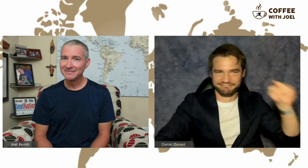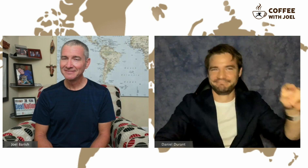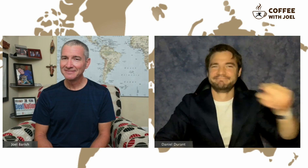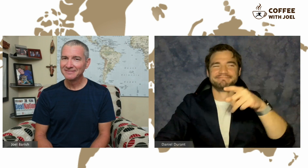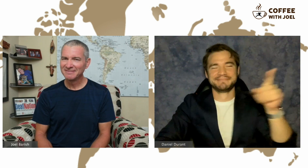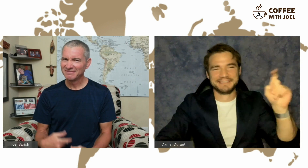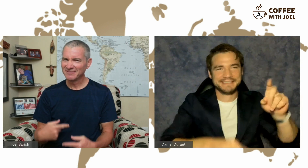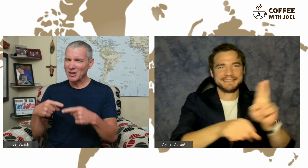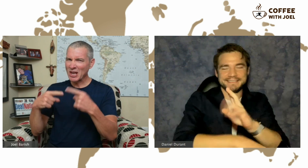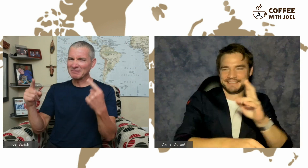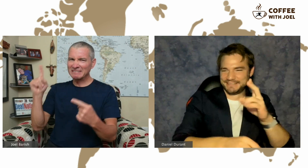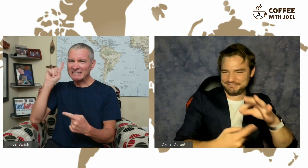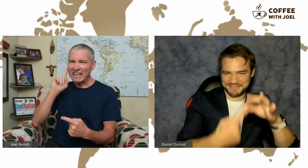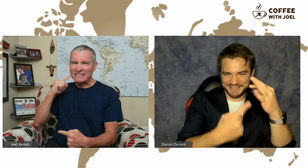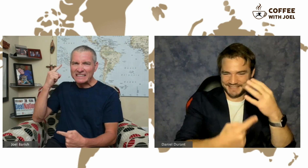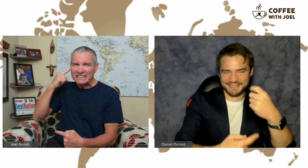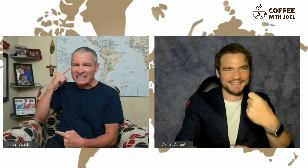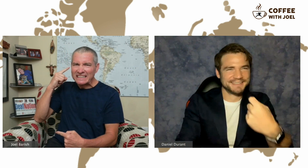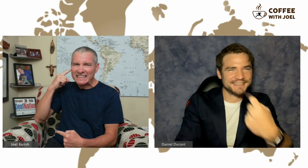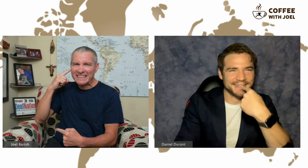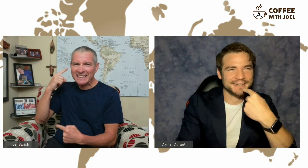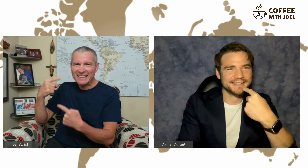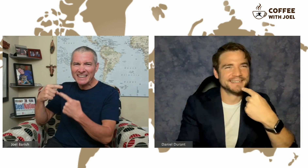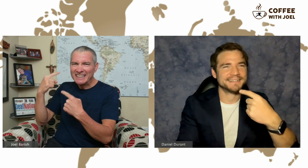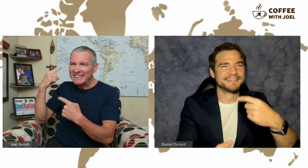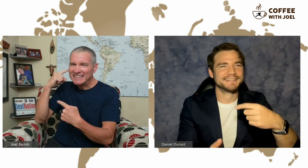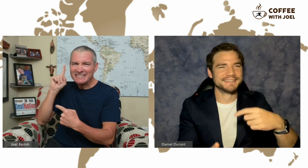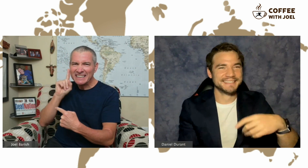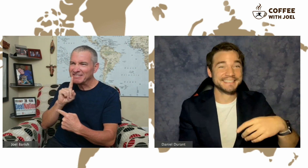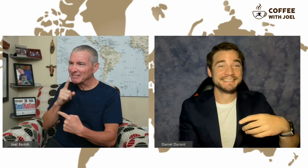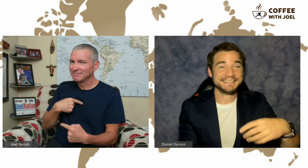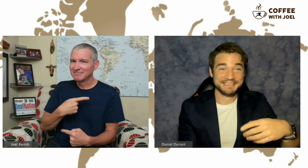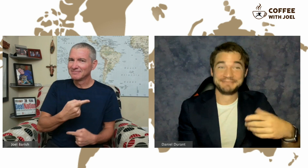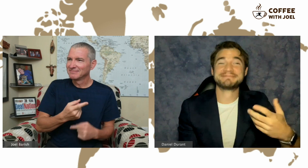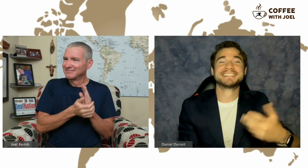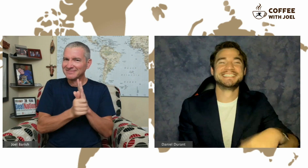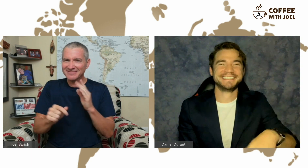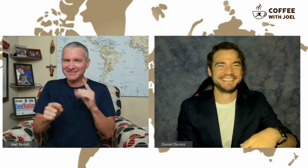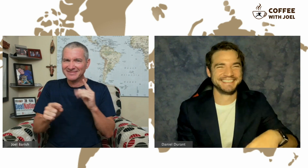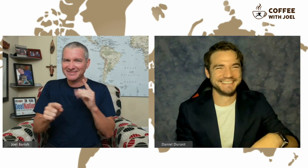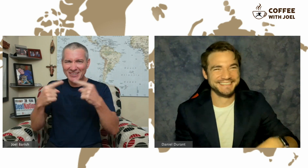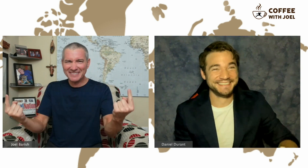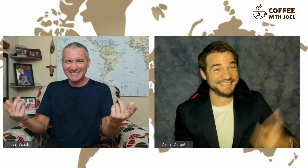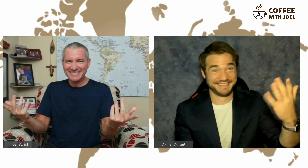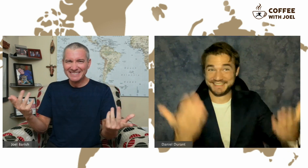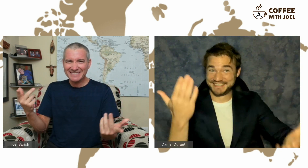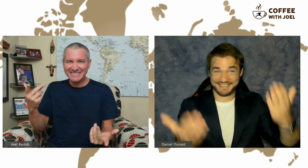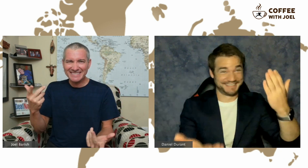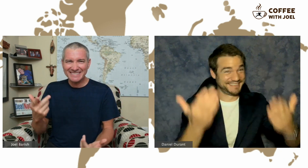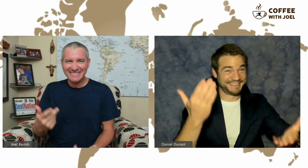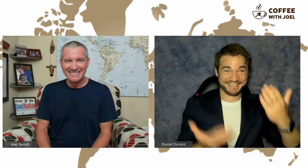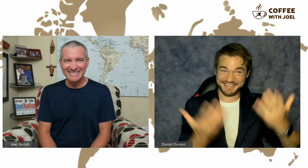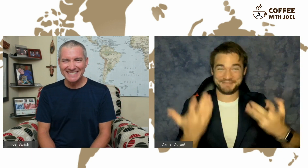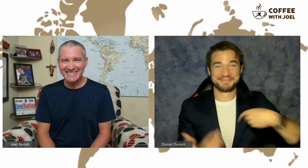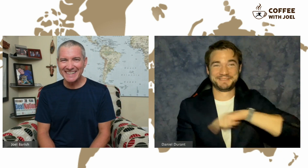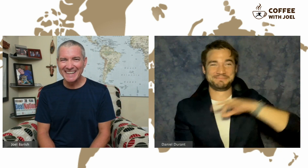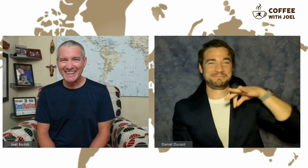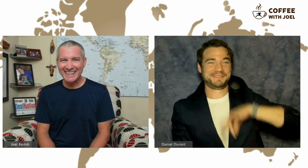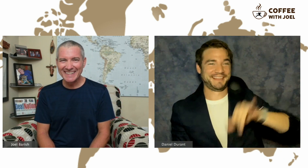and needed to use a special medication. It was the opposite, deaf people can’t hear and you were just fine. The opposite! Maybe!